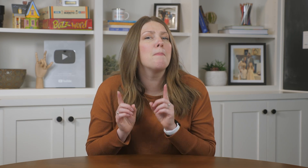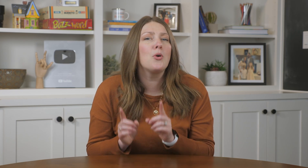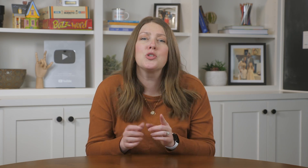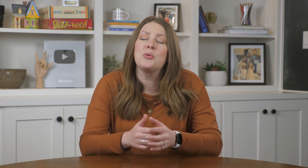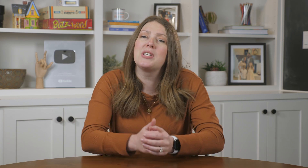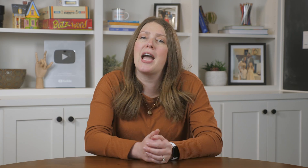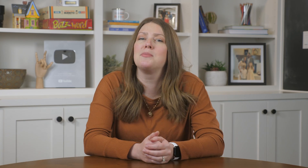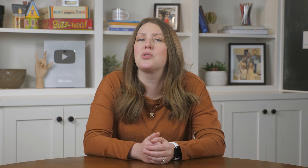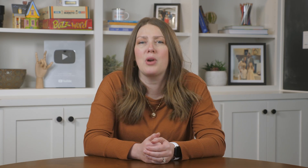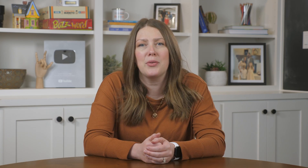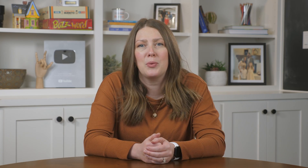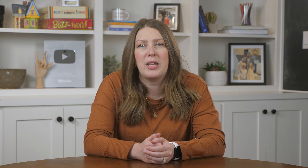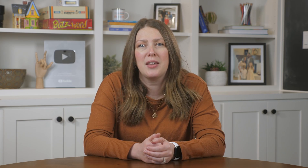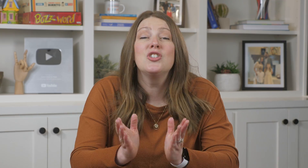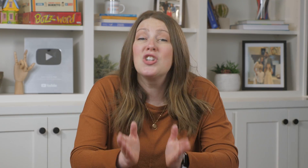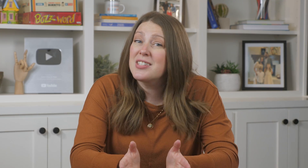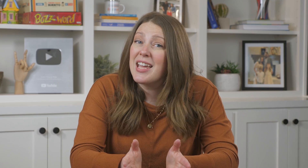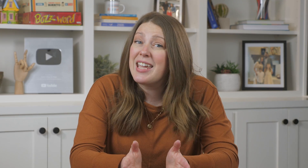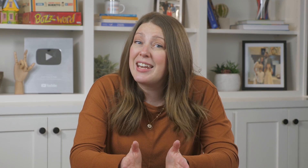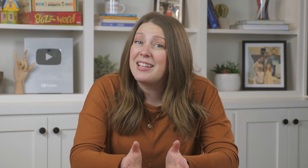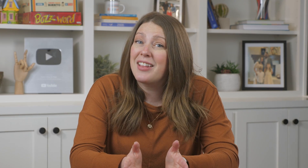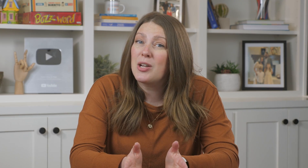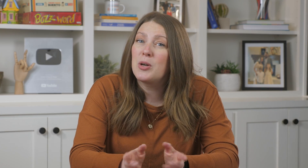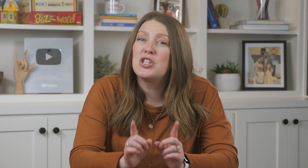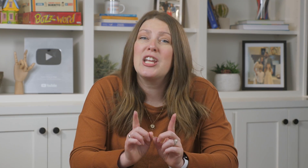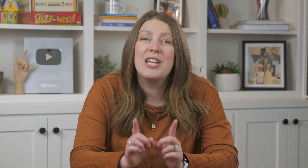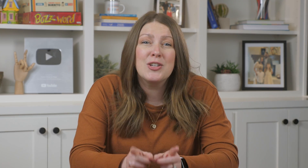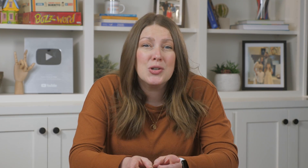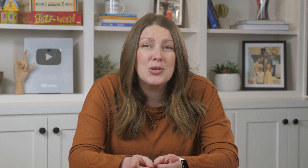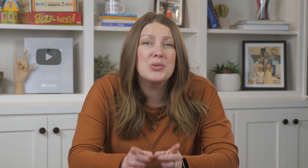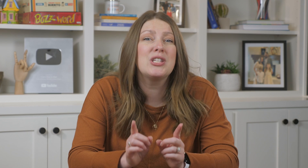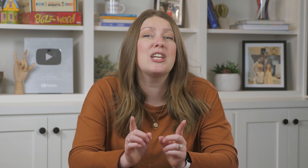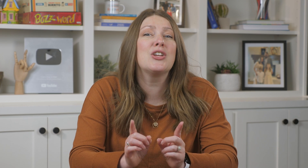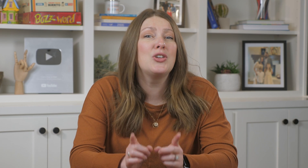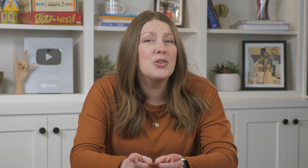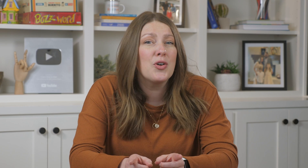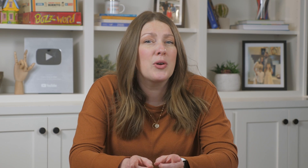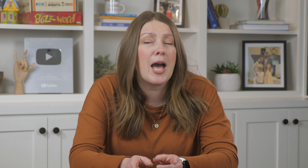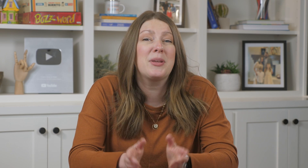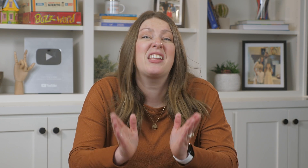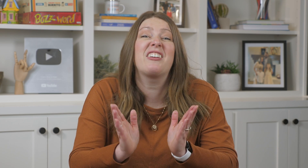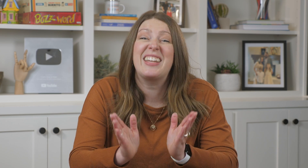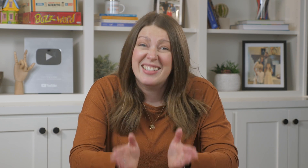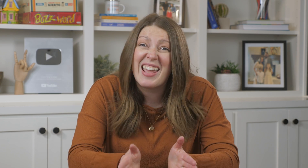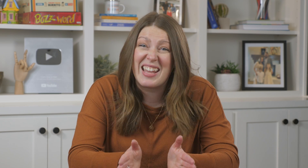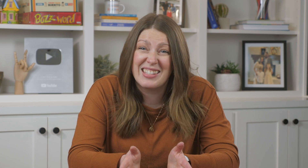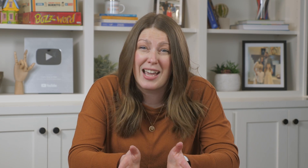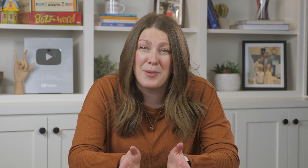multiple times throughout the week, just like any language. Introducing new vocabulary takes time.